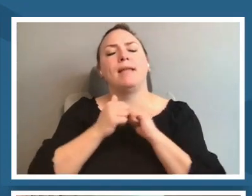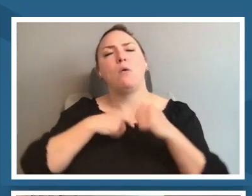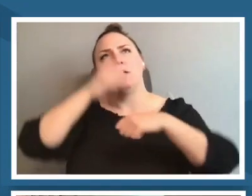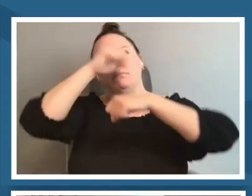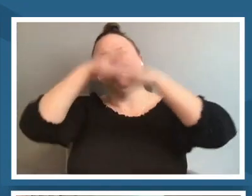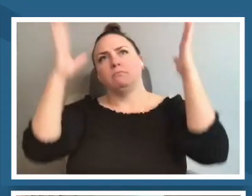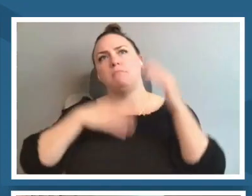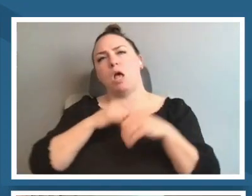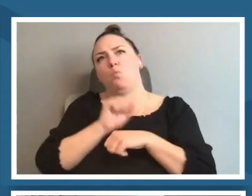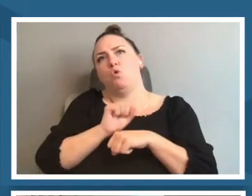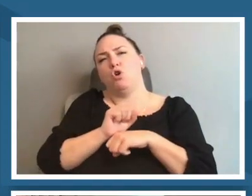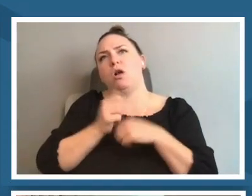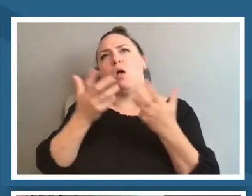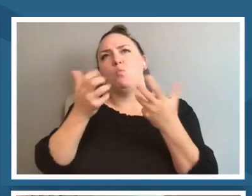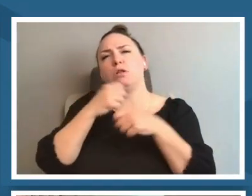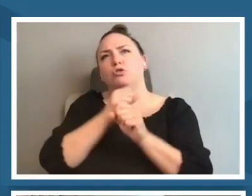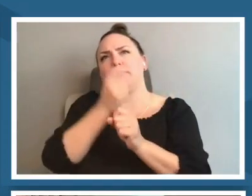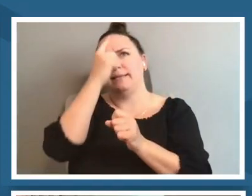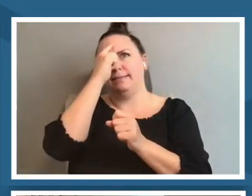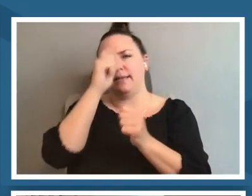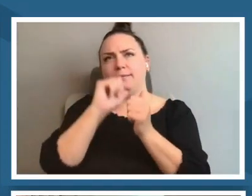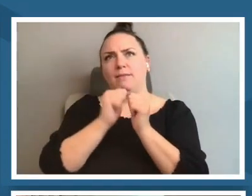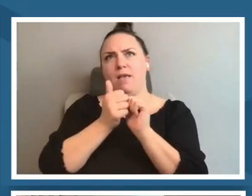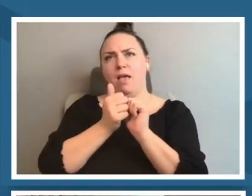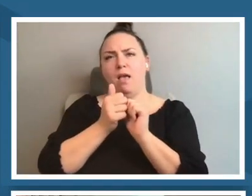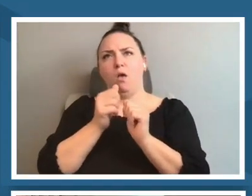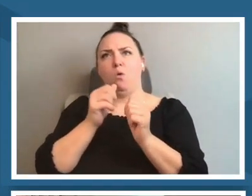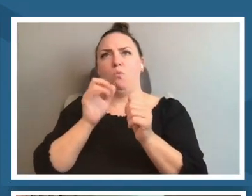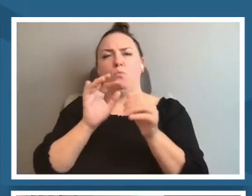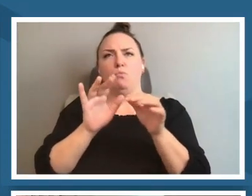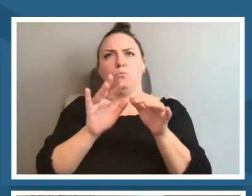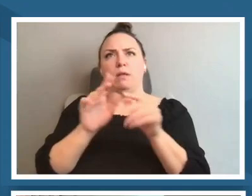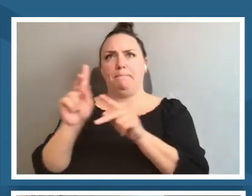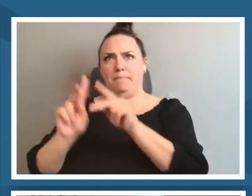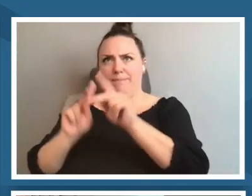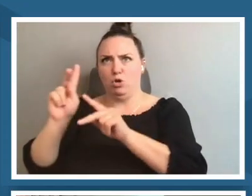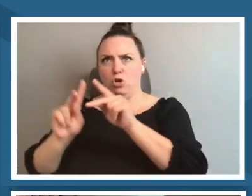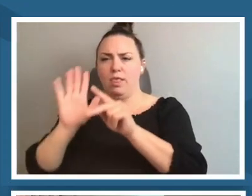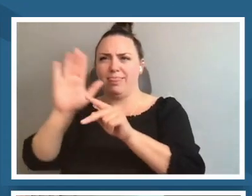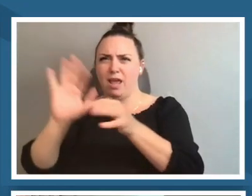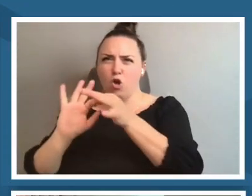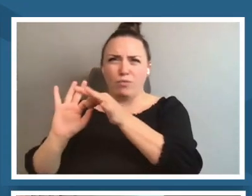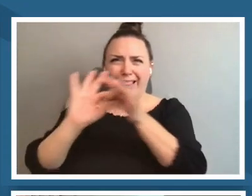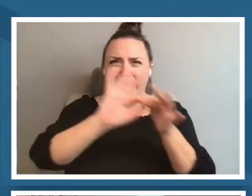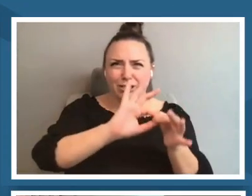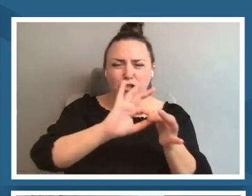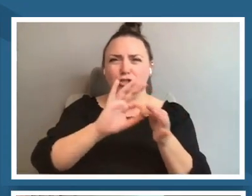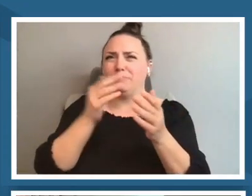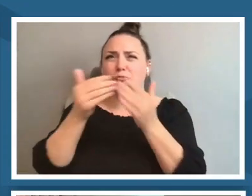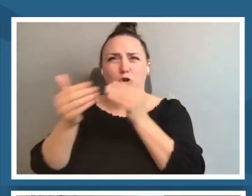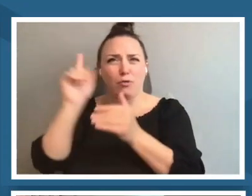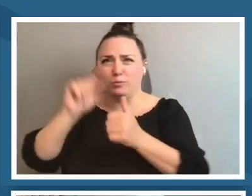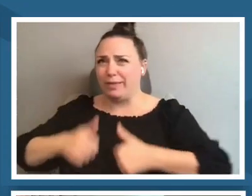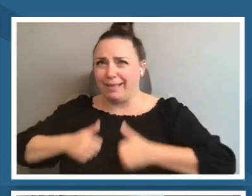sense of the interconnections and relationships that people regardless of